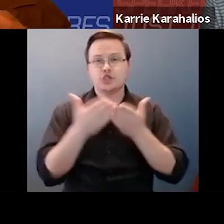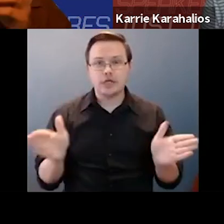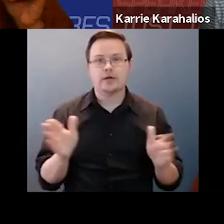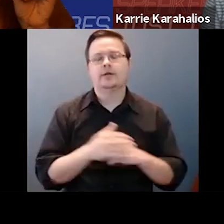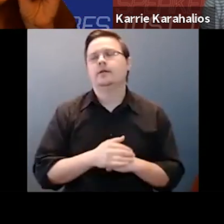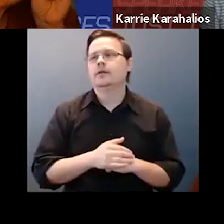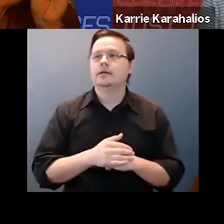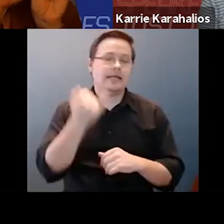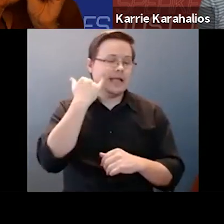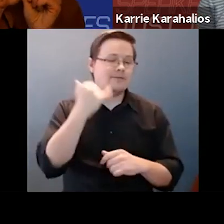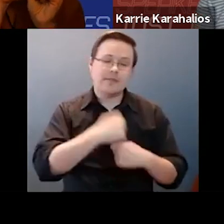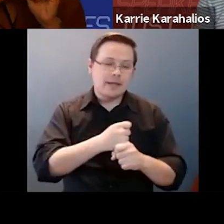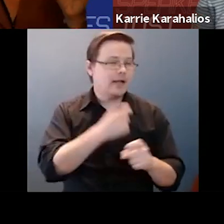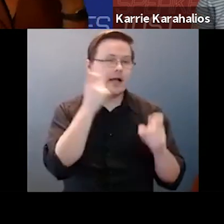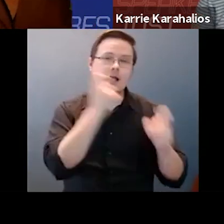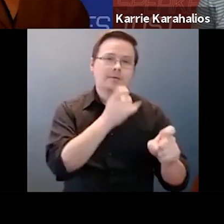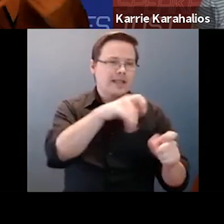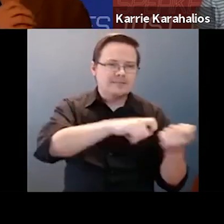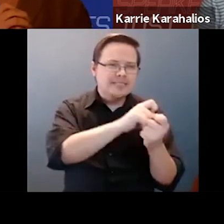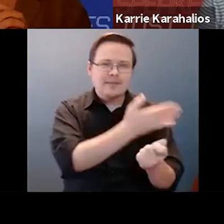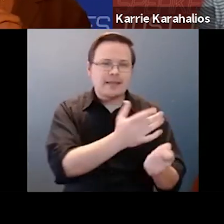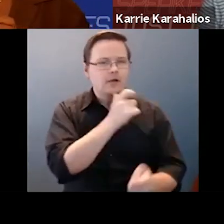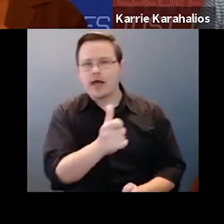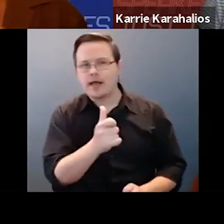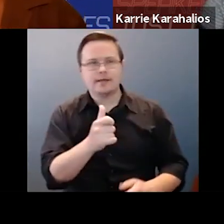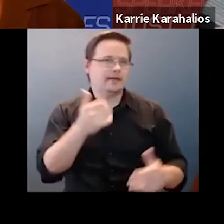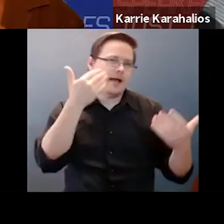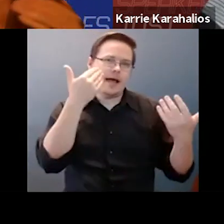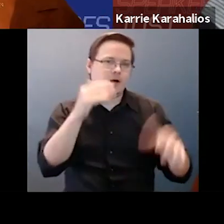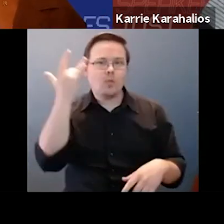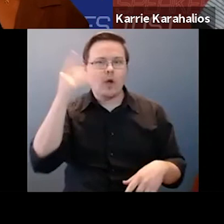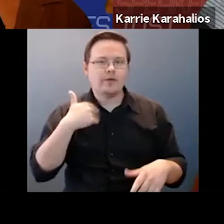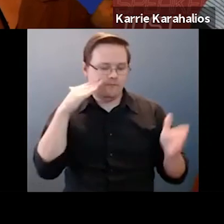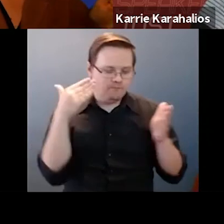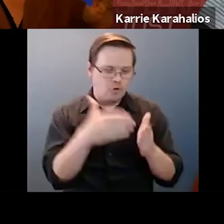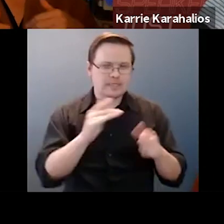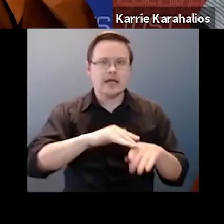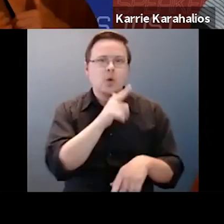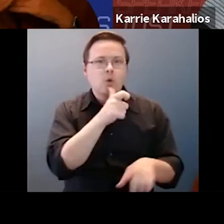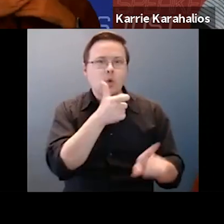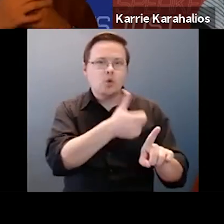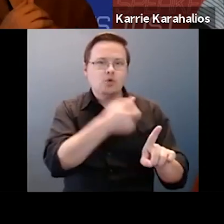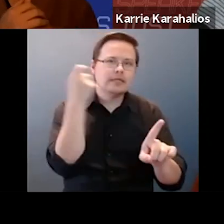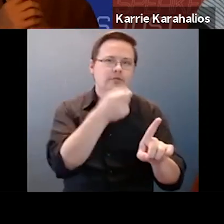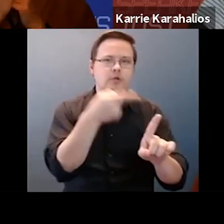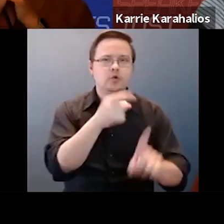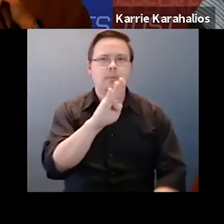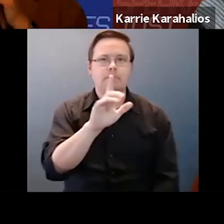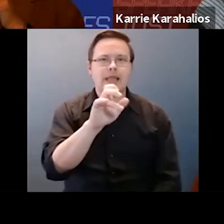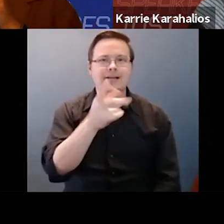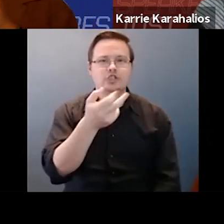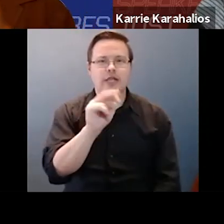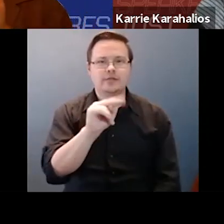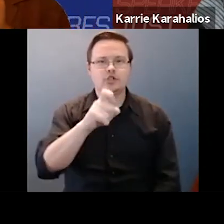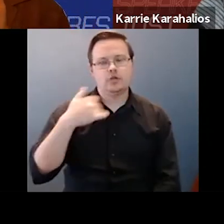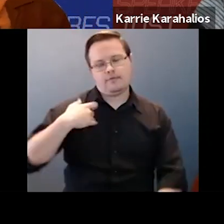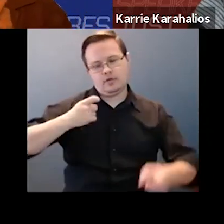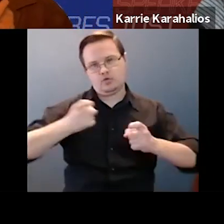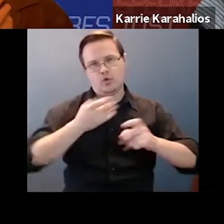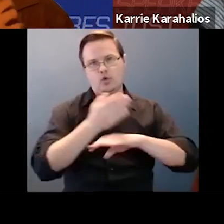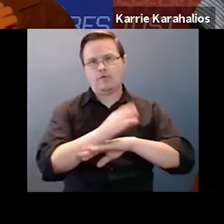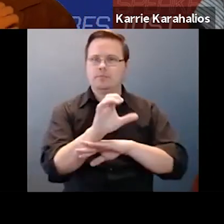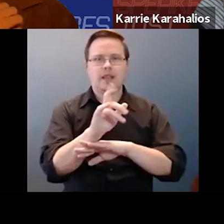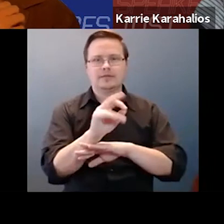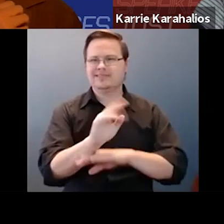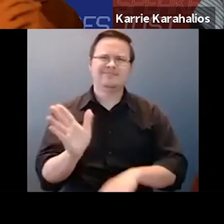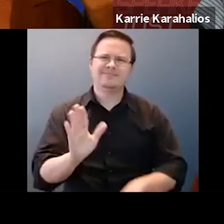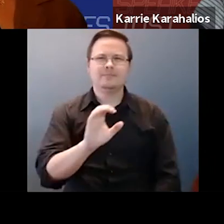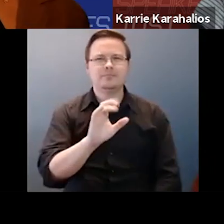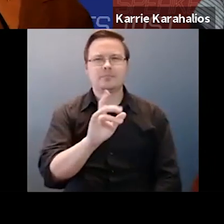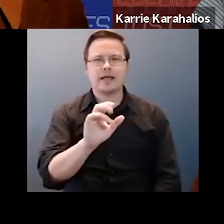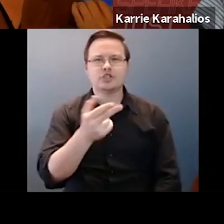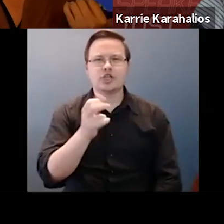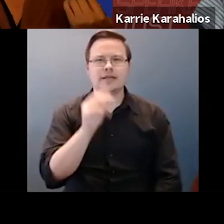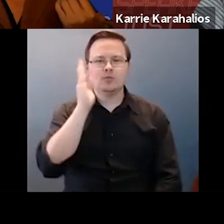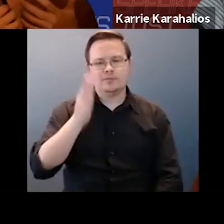the things that are shared whether or not they made a contribution to that specific substrate like I don't see why you would focus on, you know, those who contribute the blockchain should have, you know, governance over blockchain.